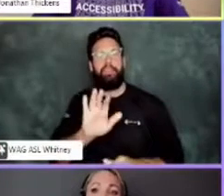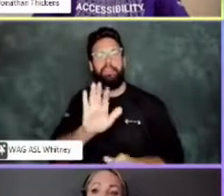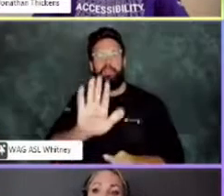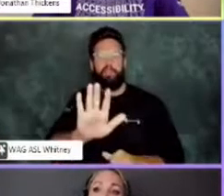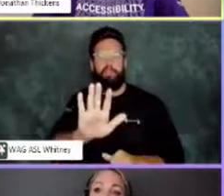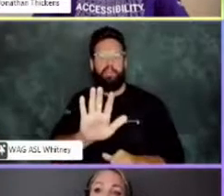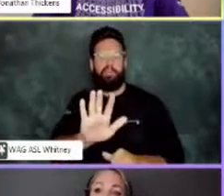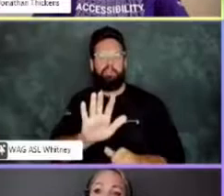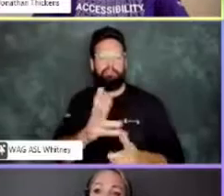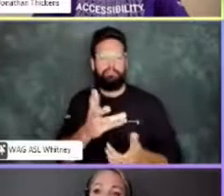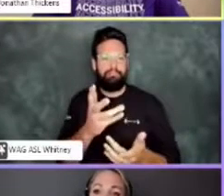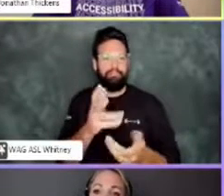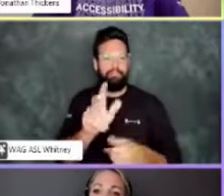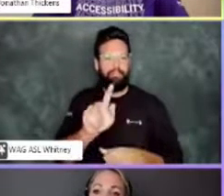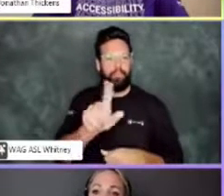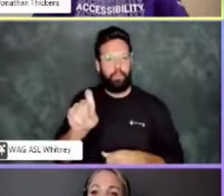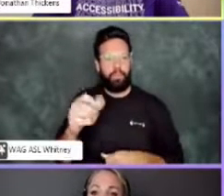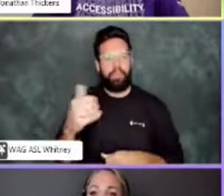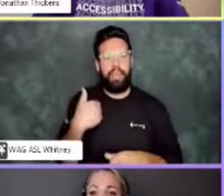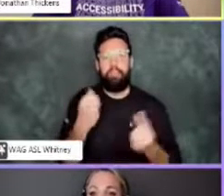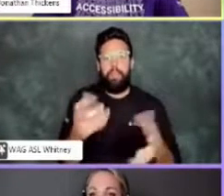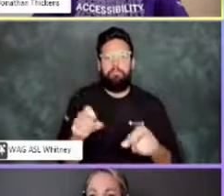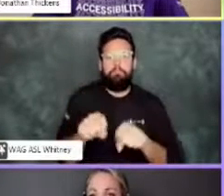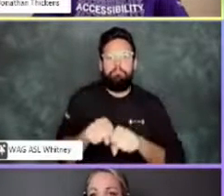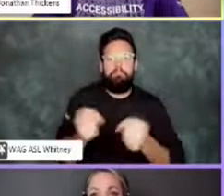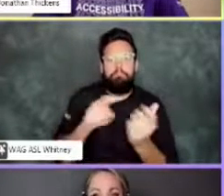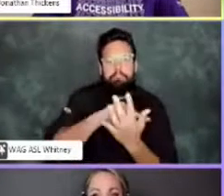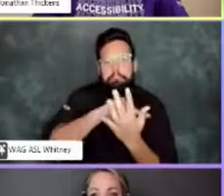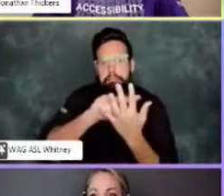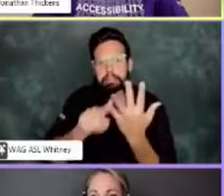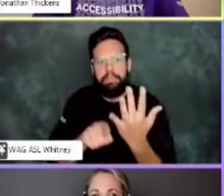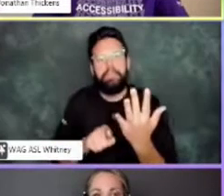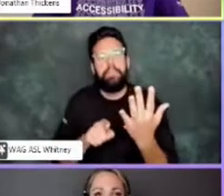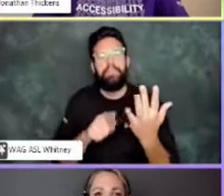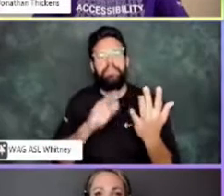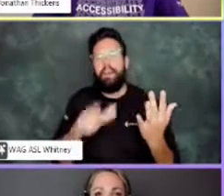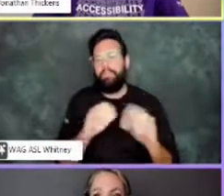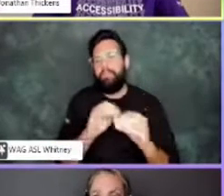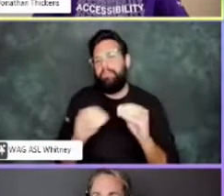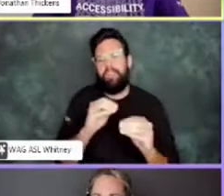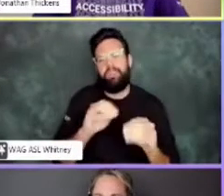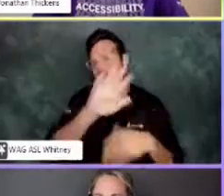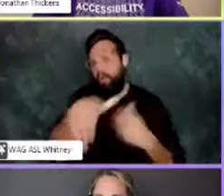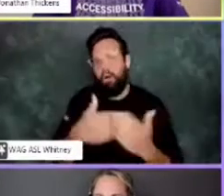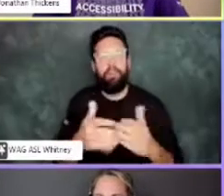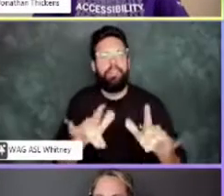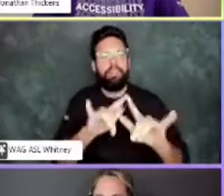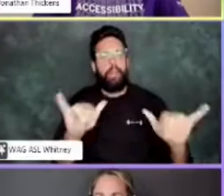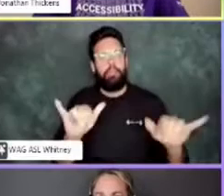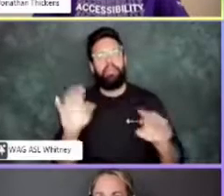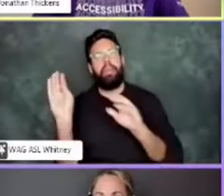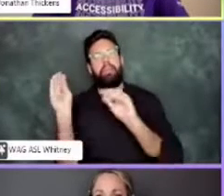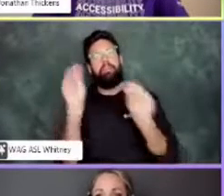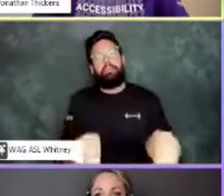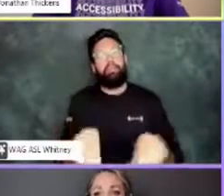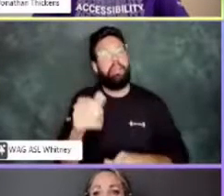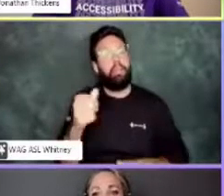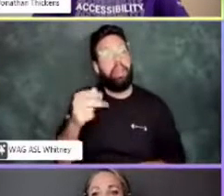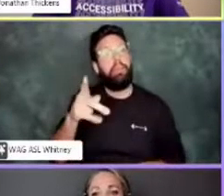to fix all those old issues at once. Simply add the Watcher and Developer Hub with the threshold set to zero new issues.